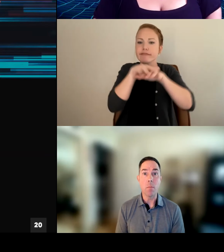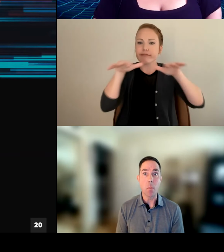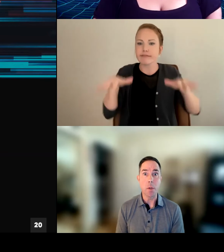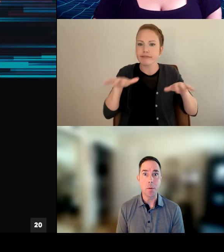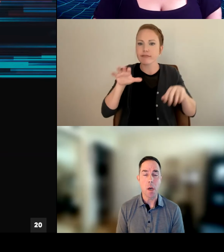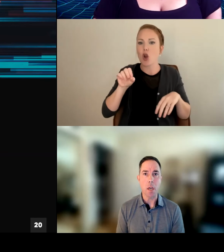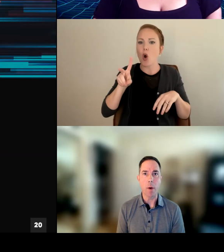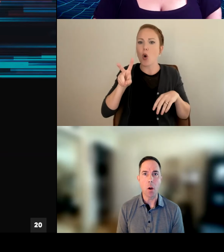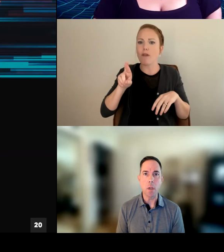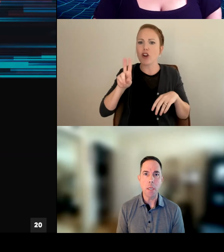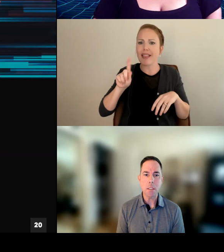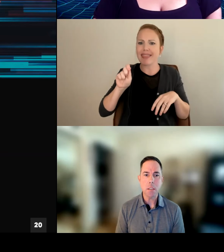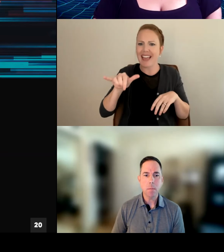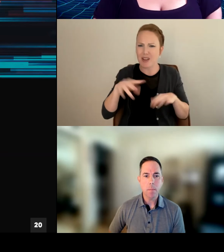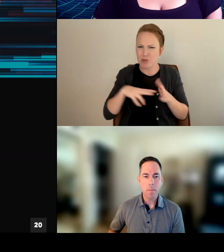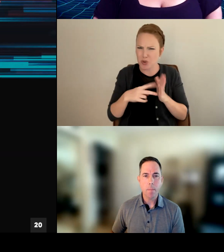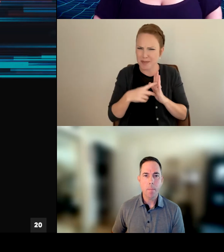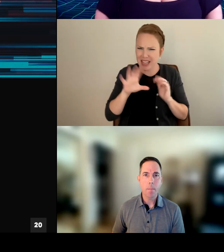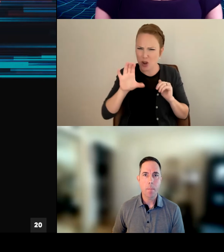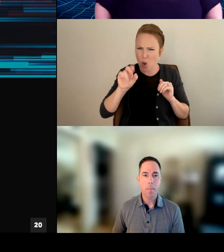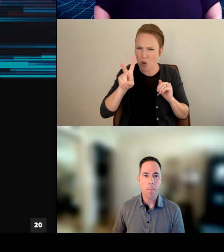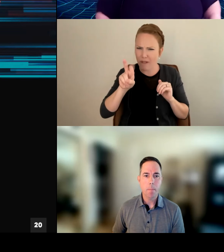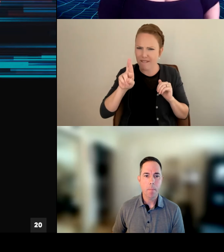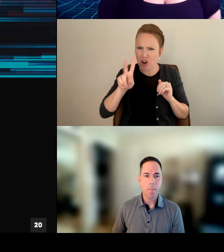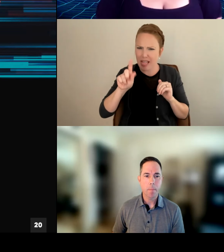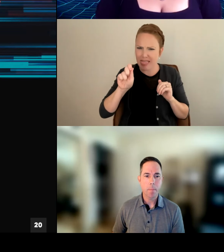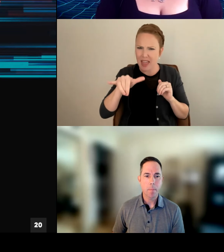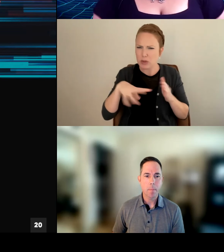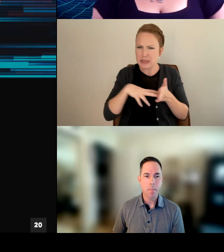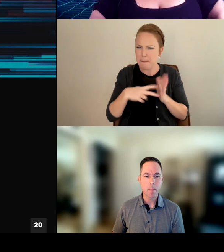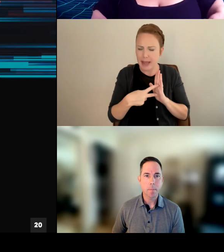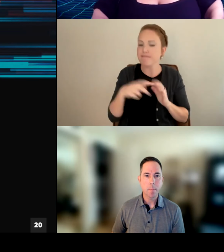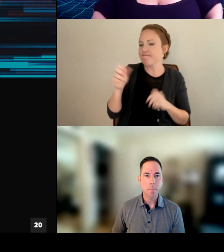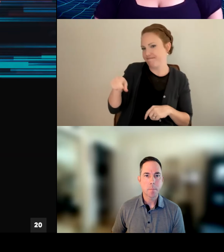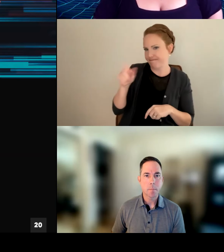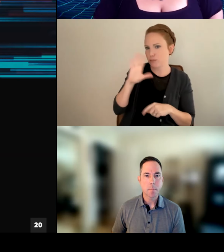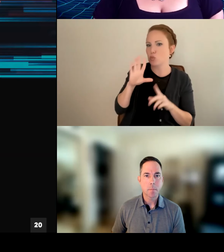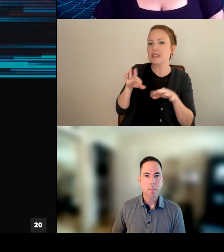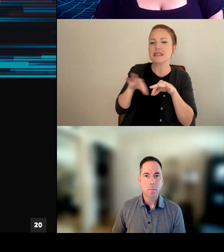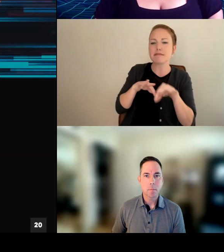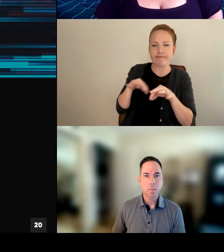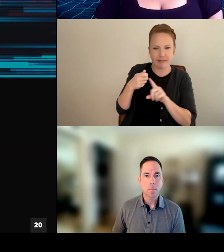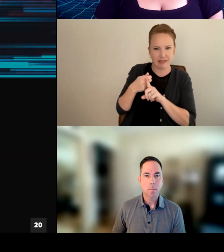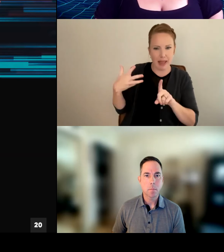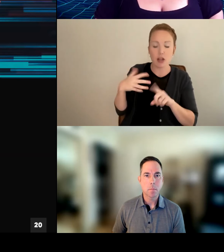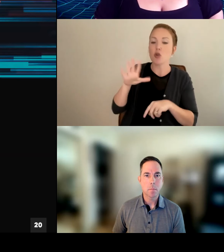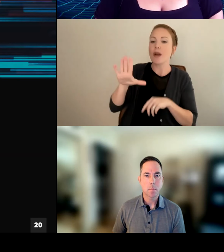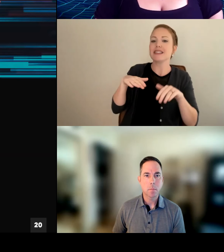meant when you were talking about overlays?